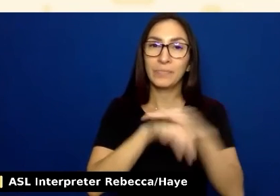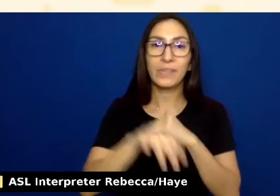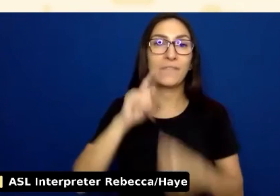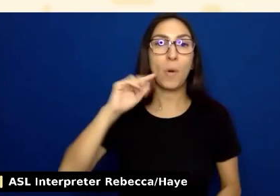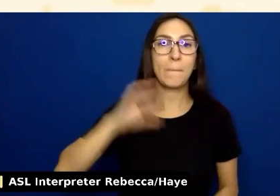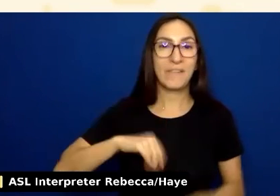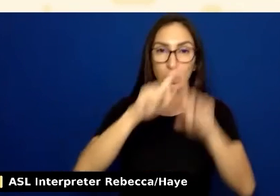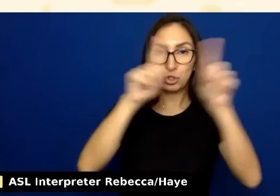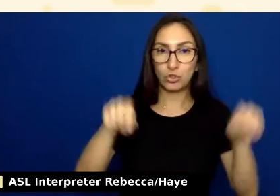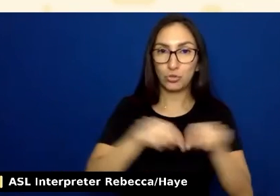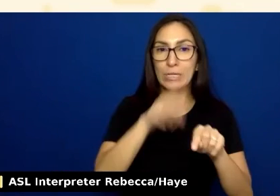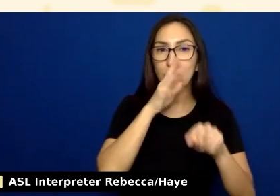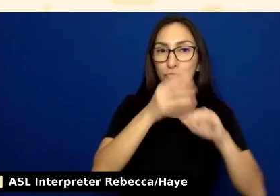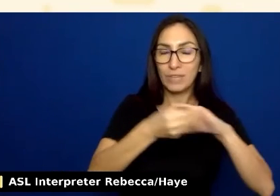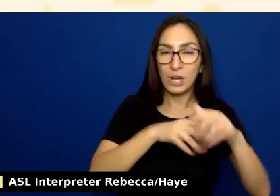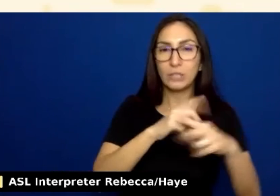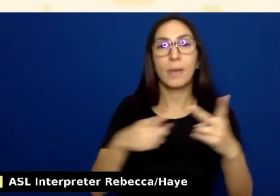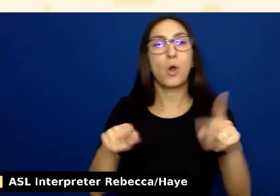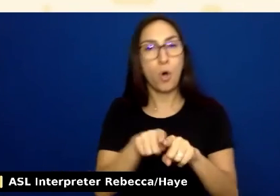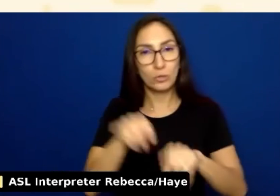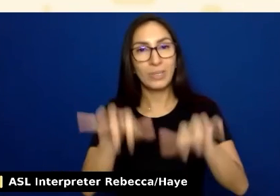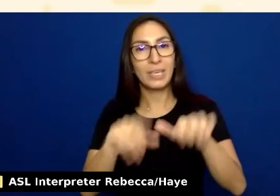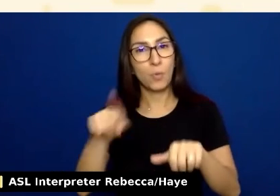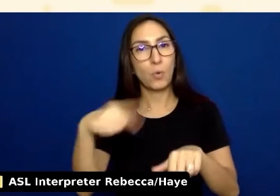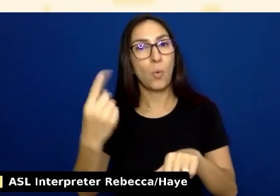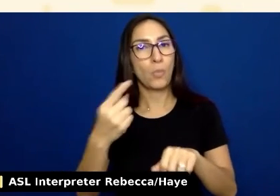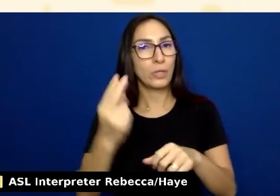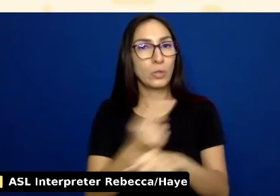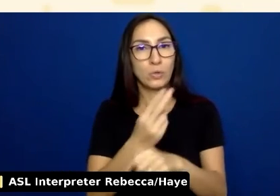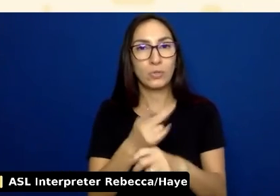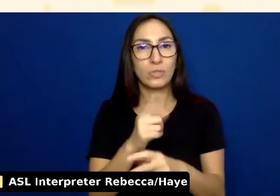but those interactions itself are not keyboard accessible.